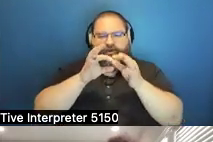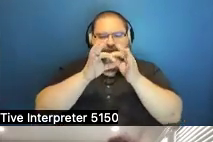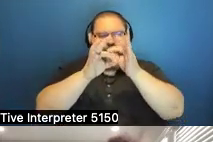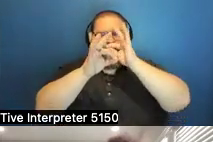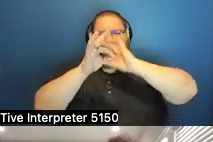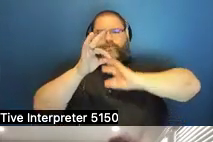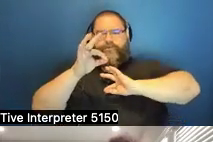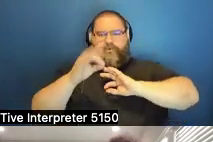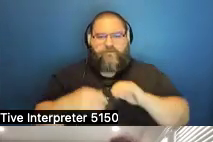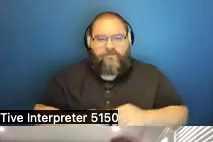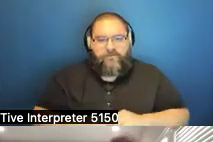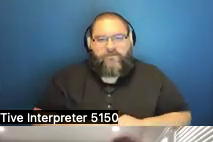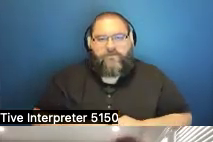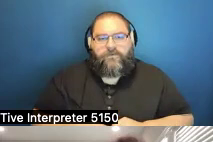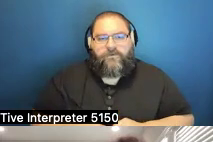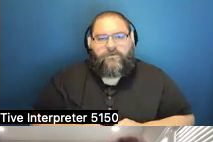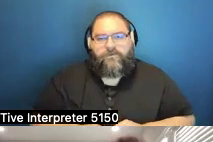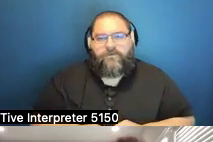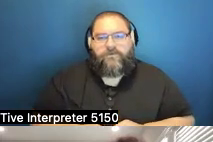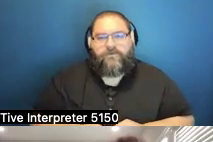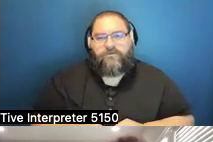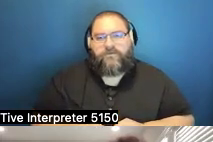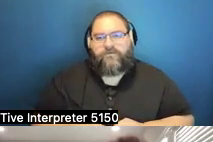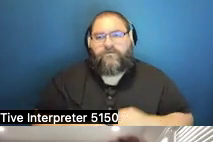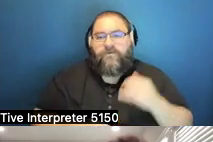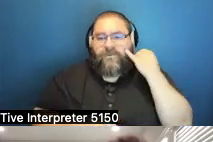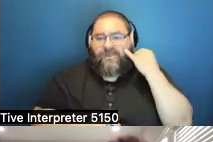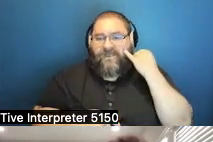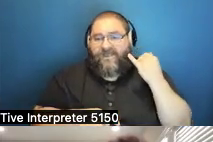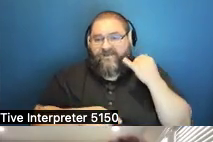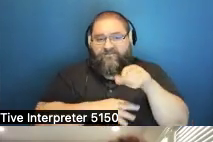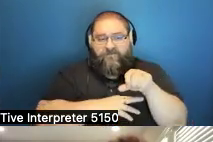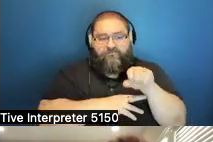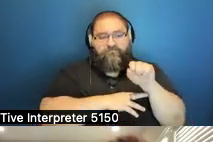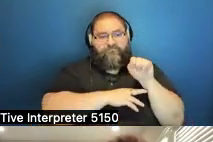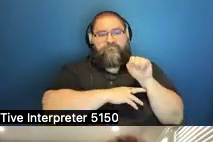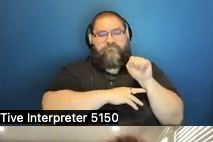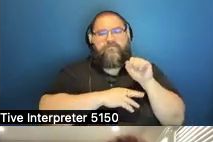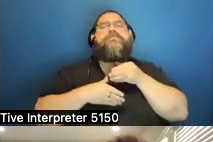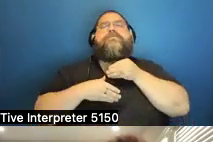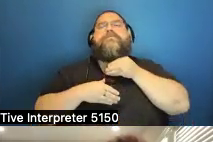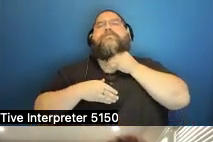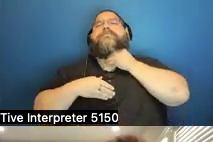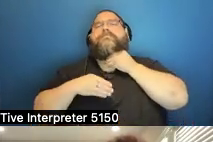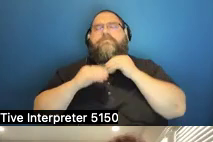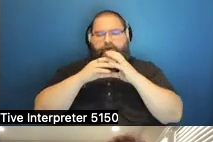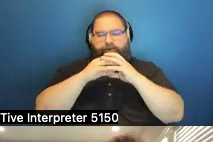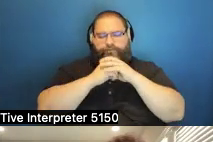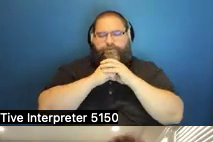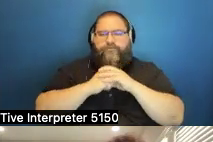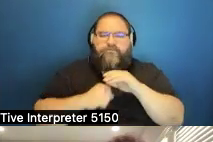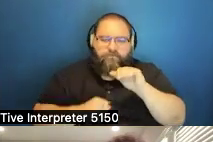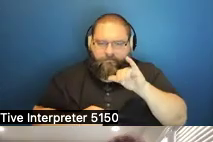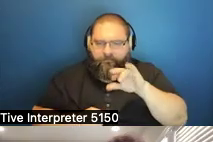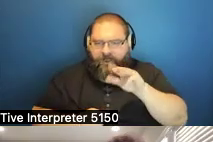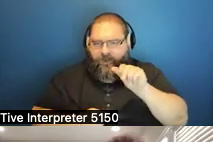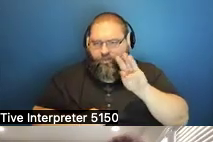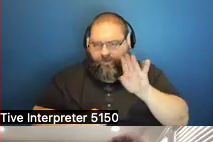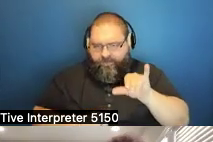back and make the airways smaller. 19:42:54